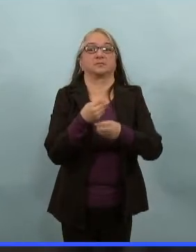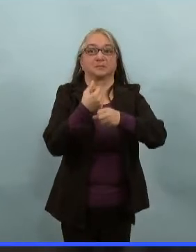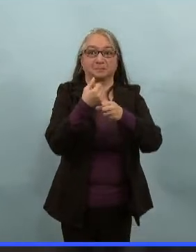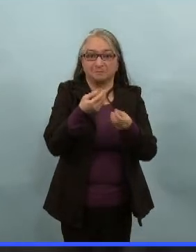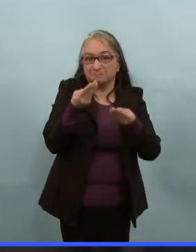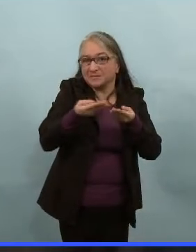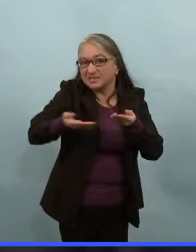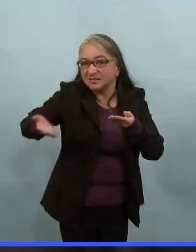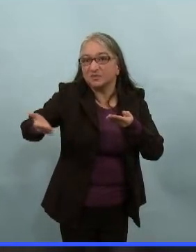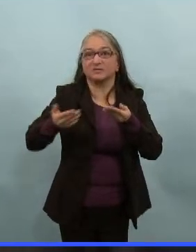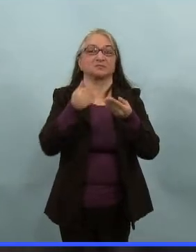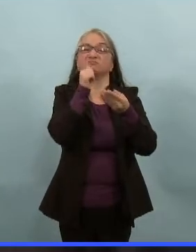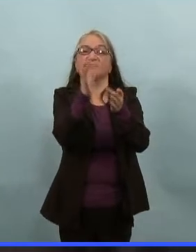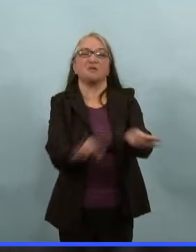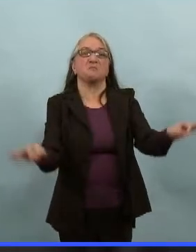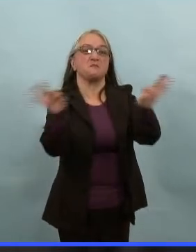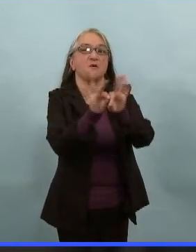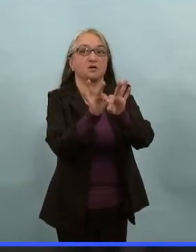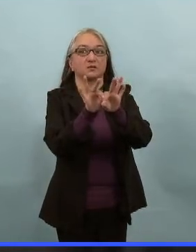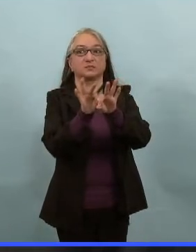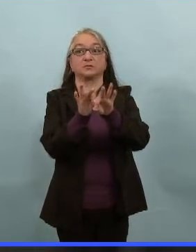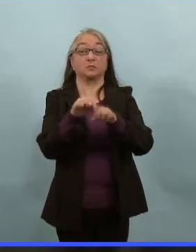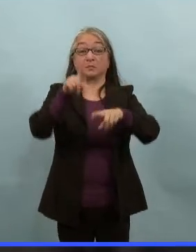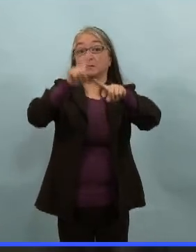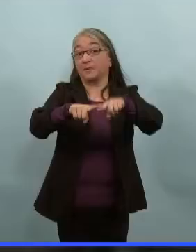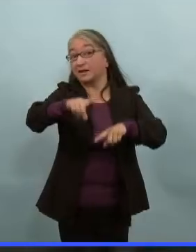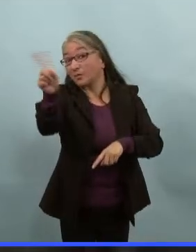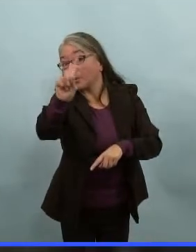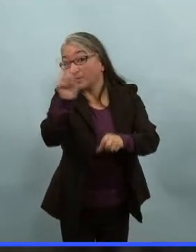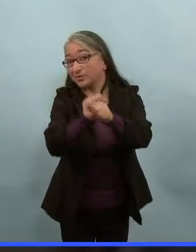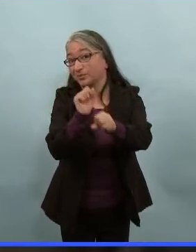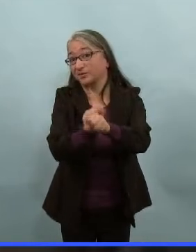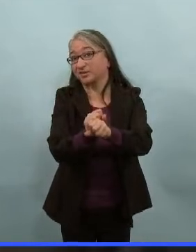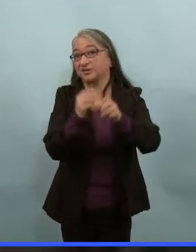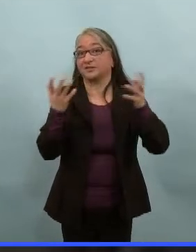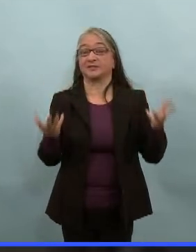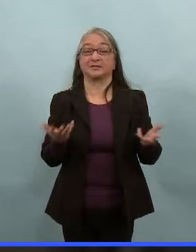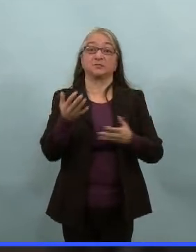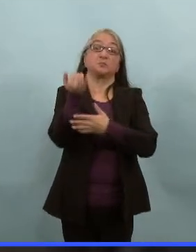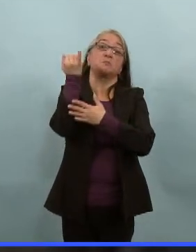in uh so again if you're you know in a place where there's aerosol generating medical procedures